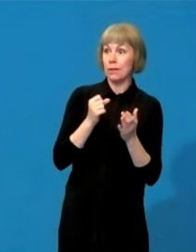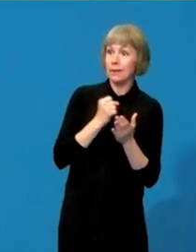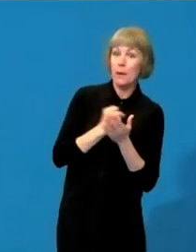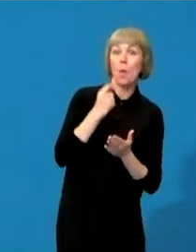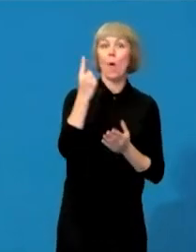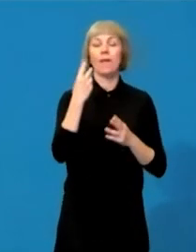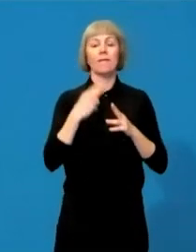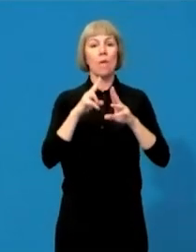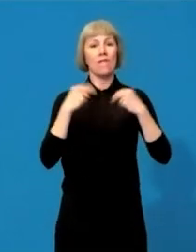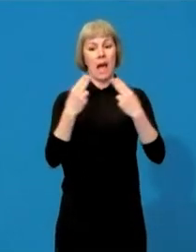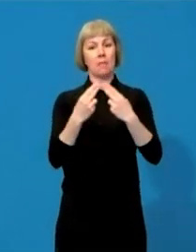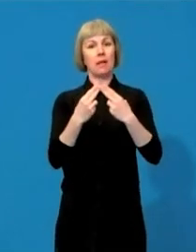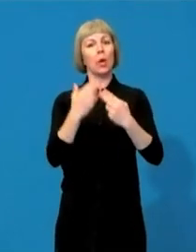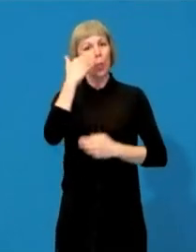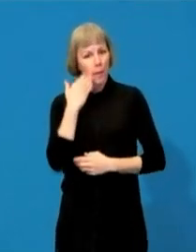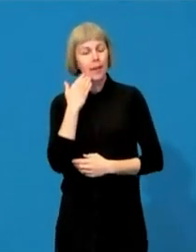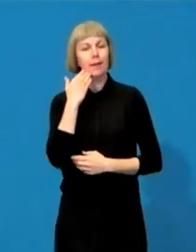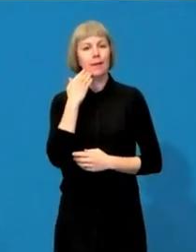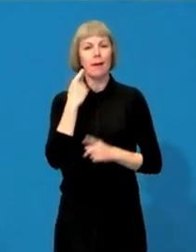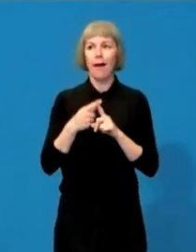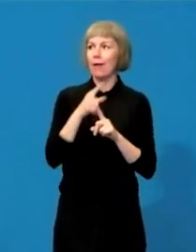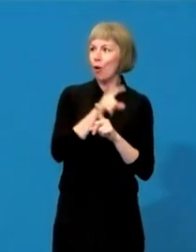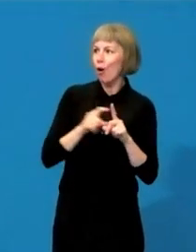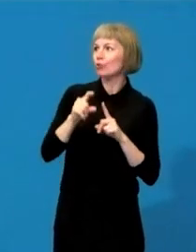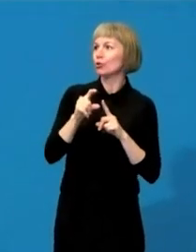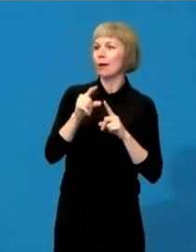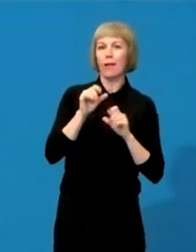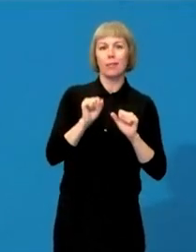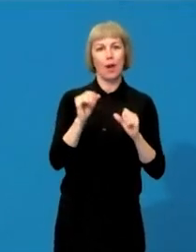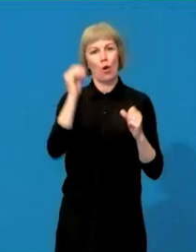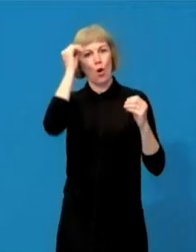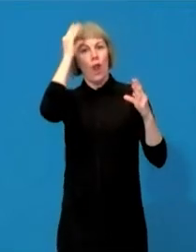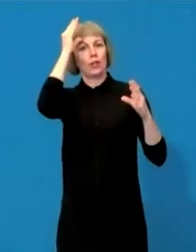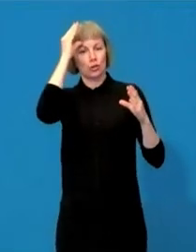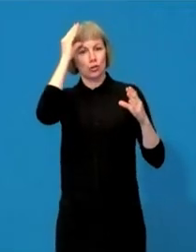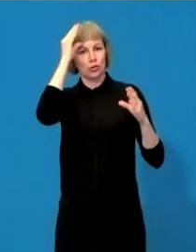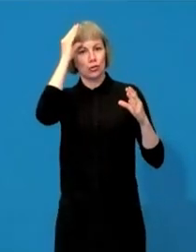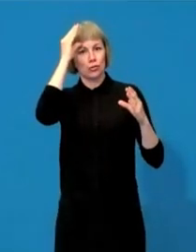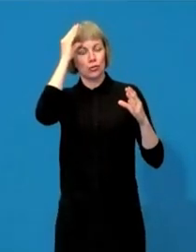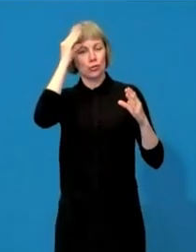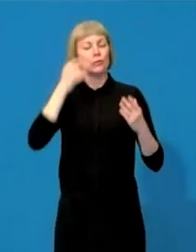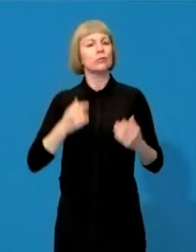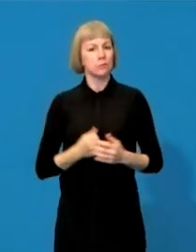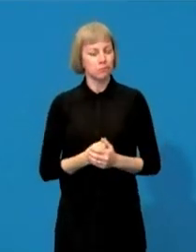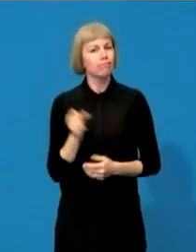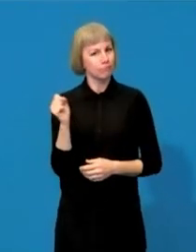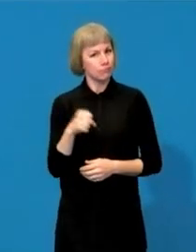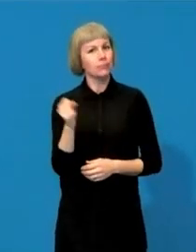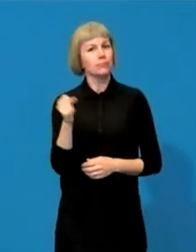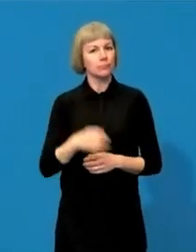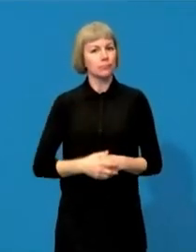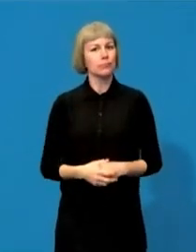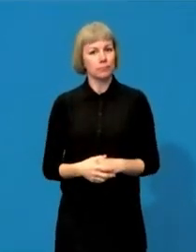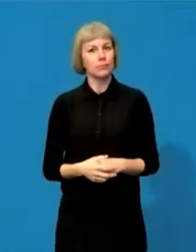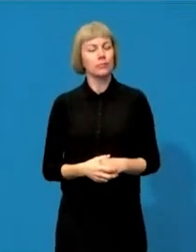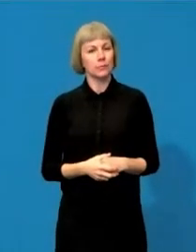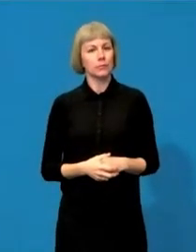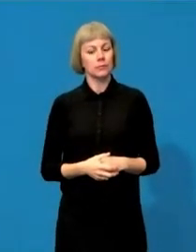The holders of the - you know, yeah. MS TARRAGO: And Marnin